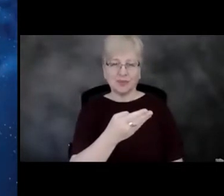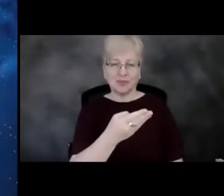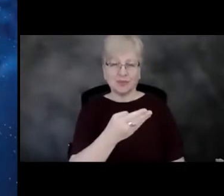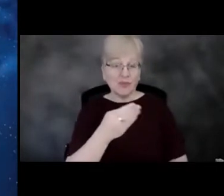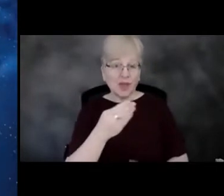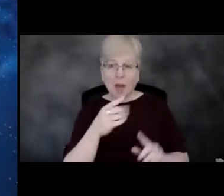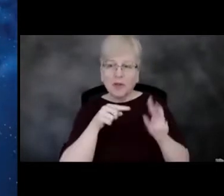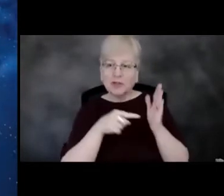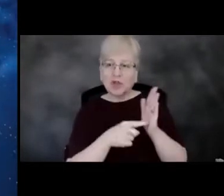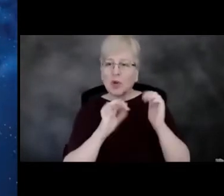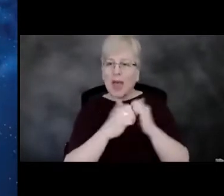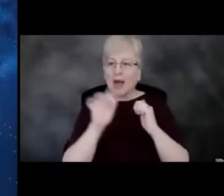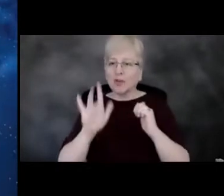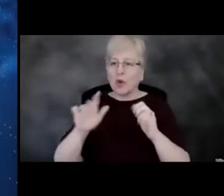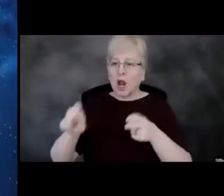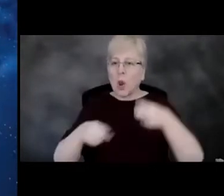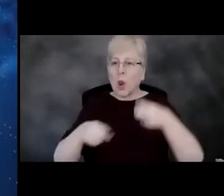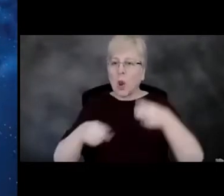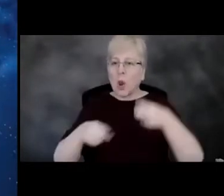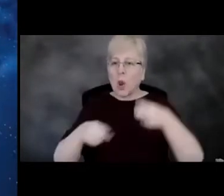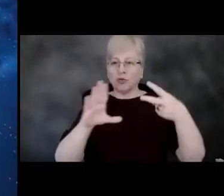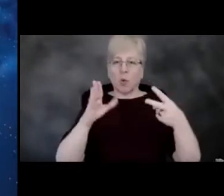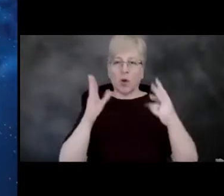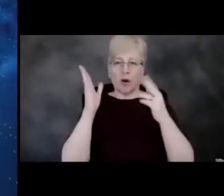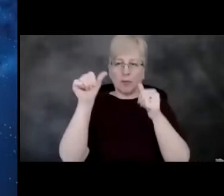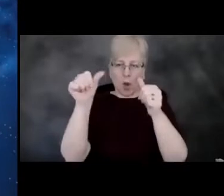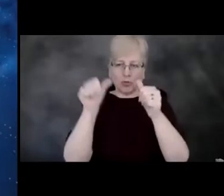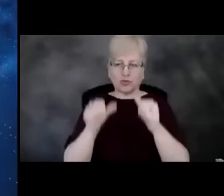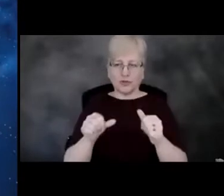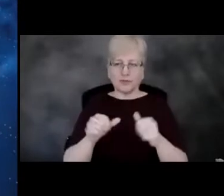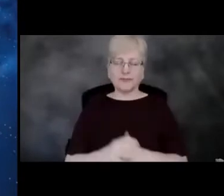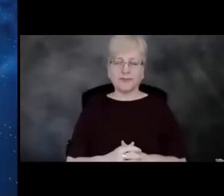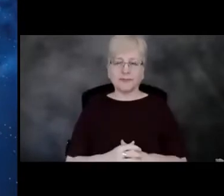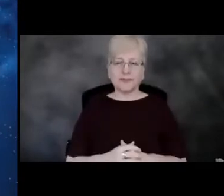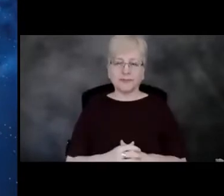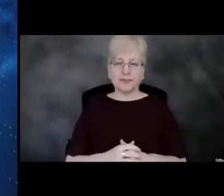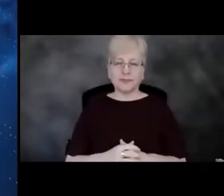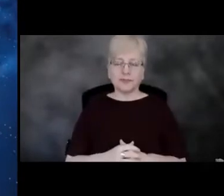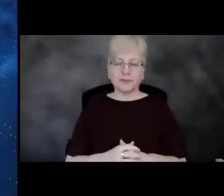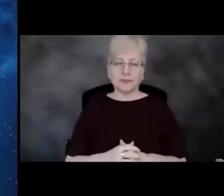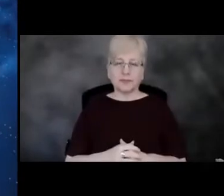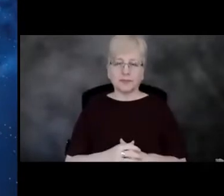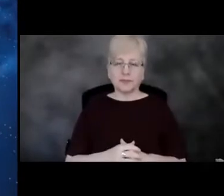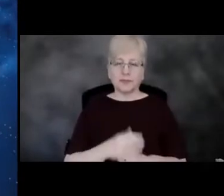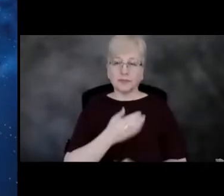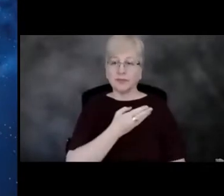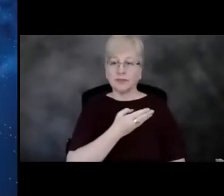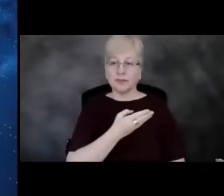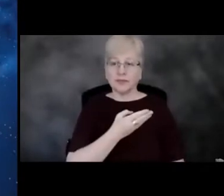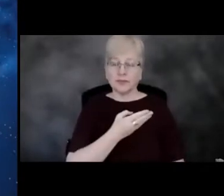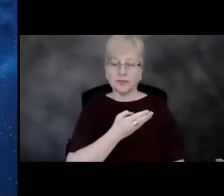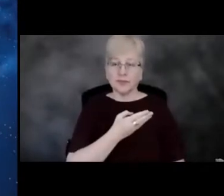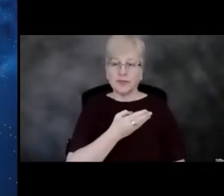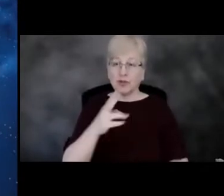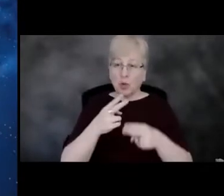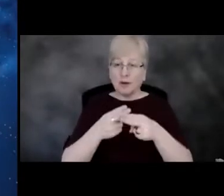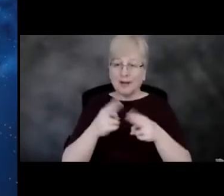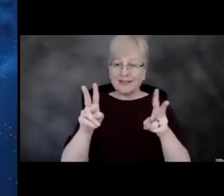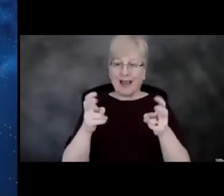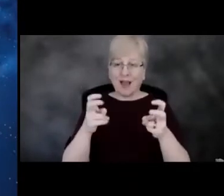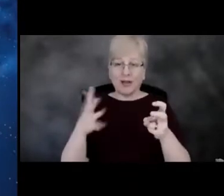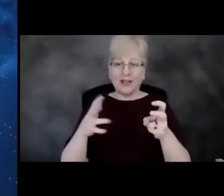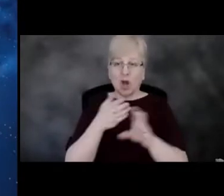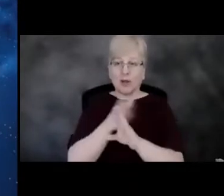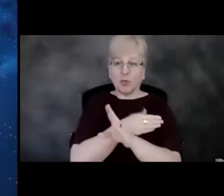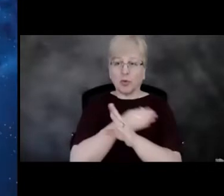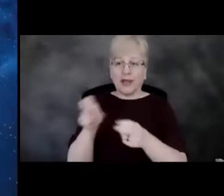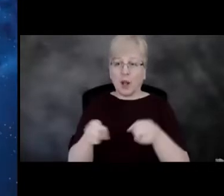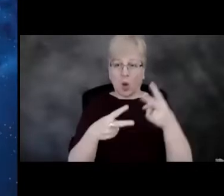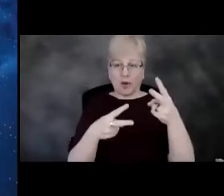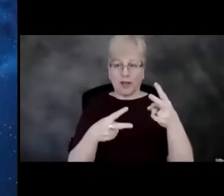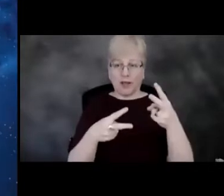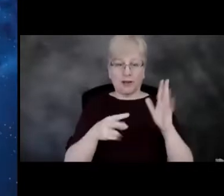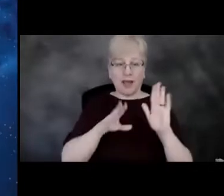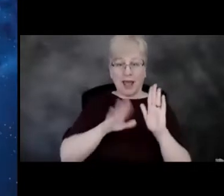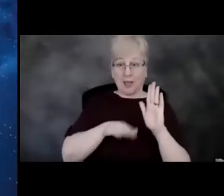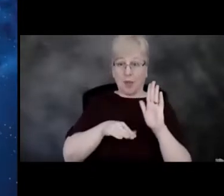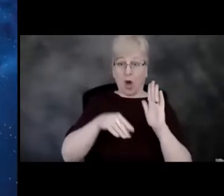16:41:47 Here, we have preloaded your poster title. Down here, you will add your name